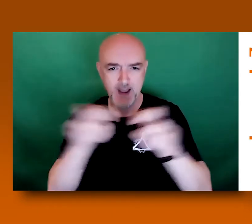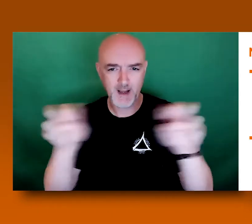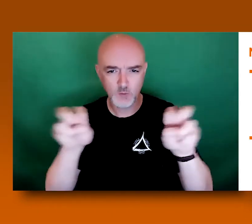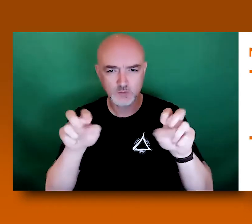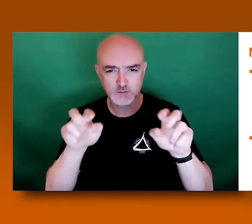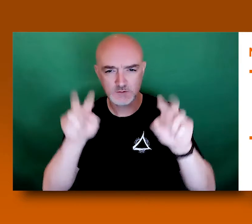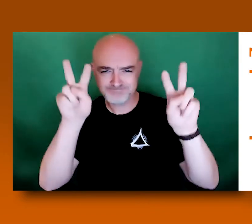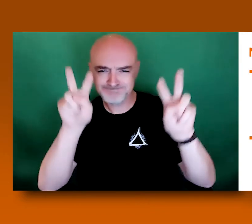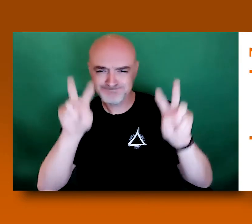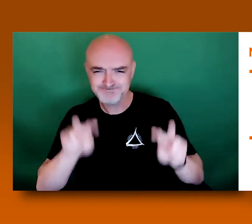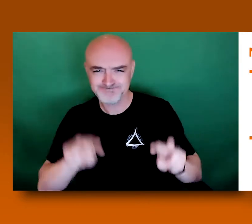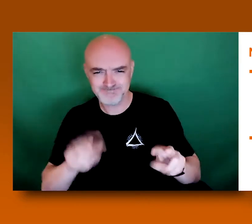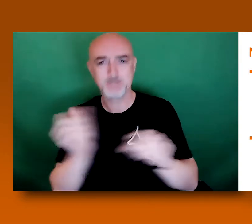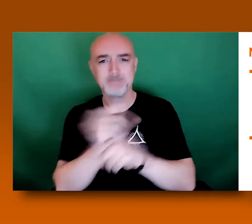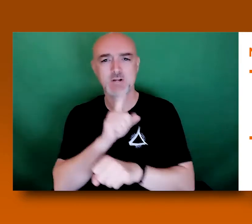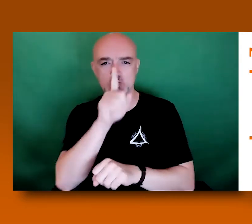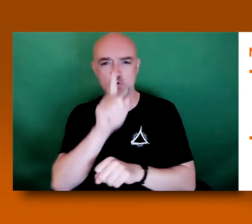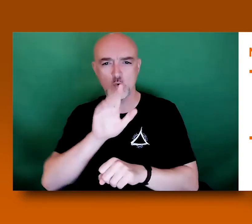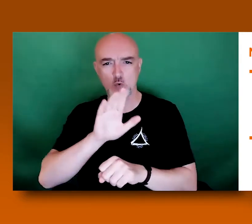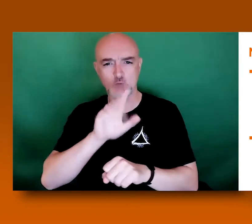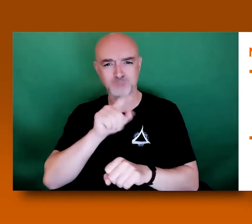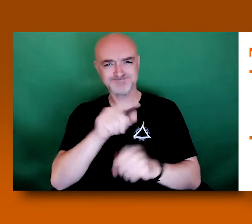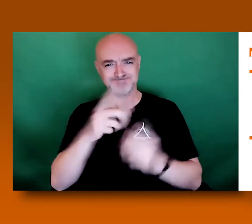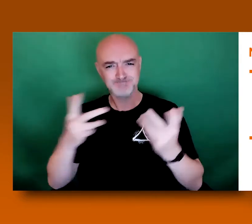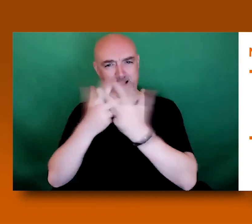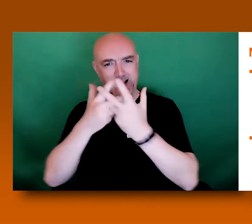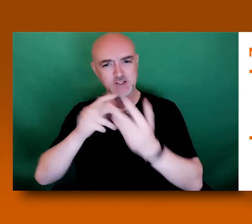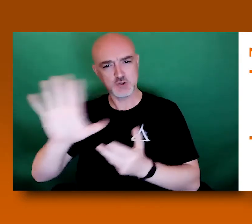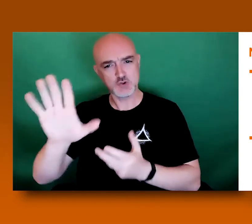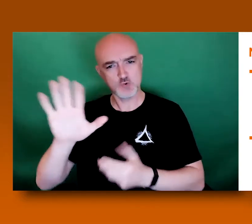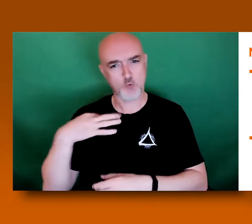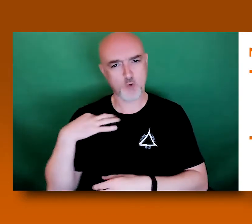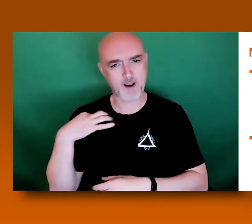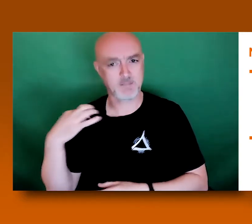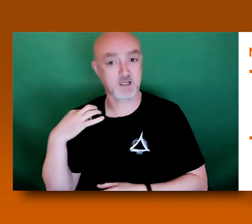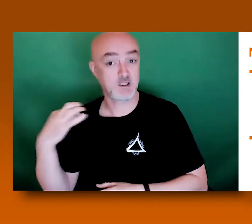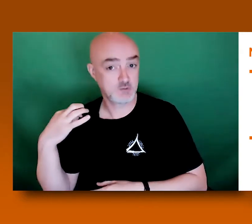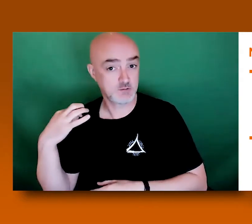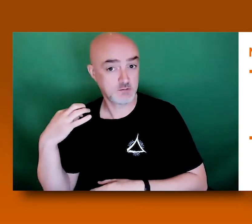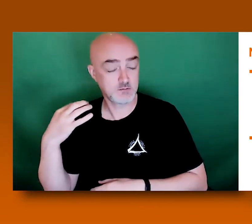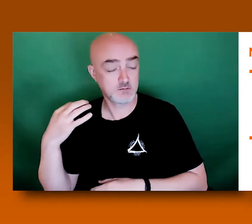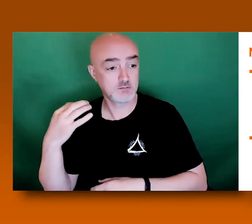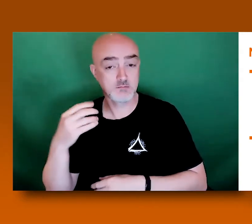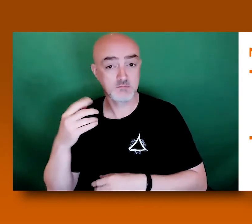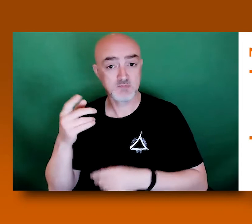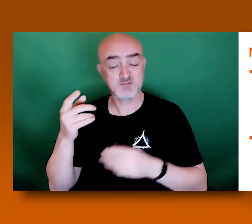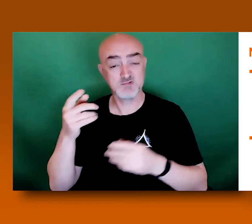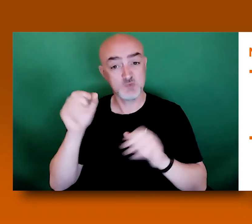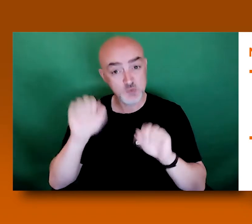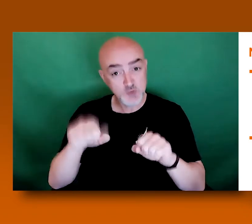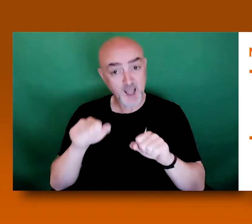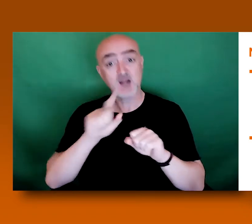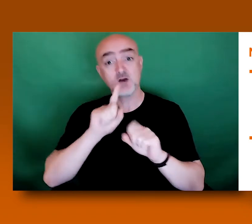and make sure that it aligns with your application, their requirements or criteria align with your application.